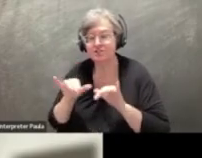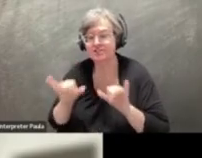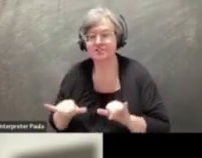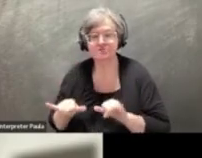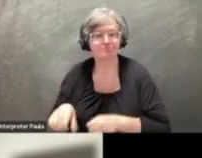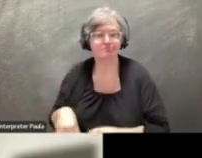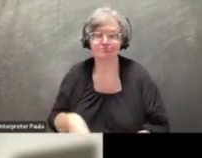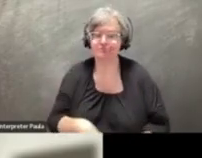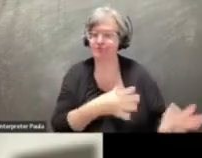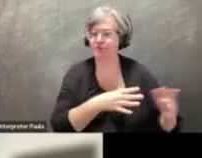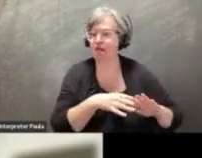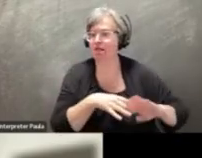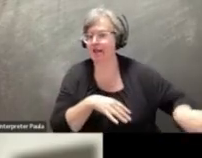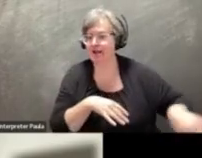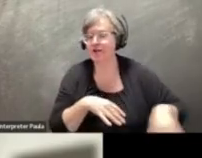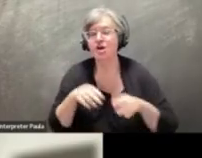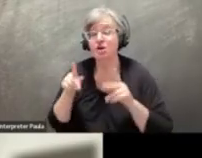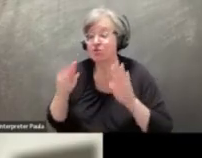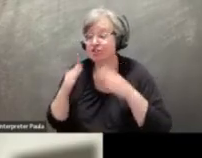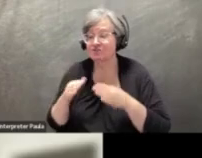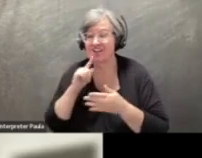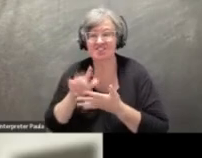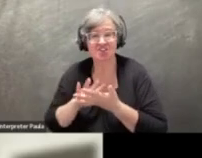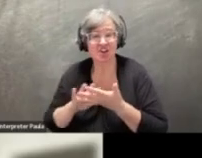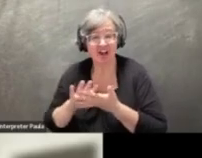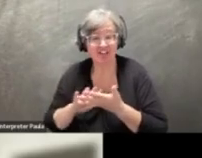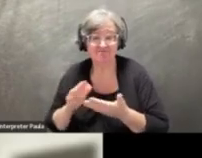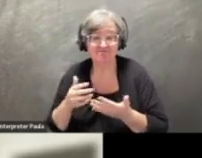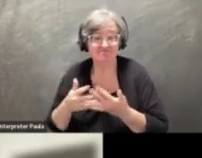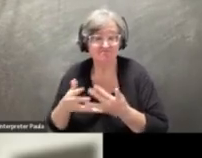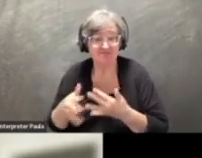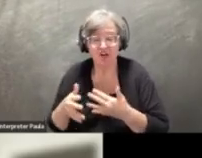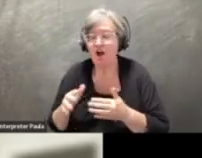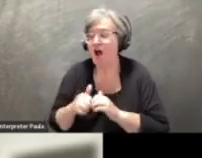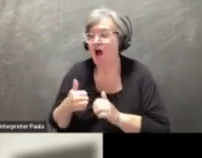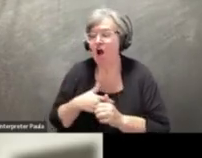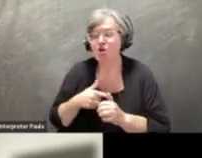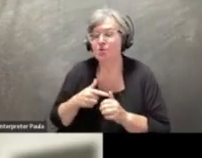because person centeredness is shades of gray. So how are we going to capture those shades of